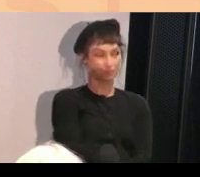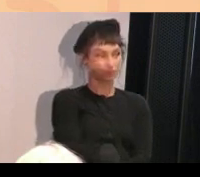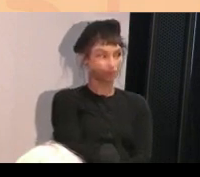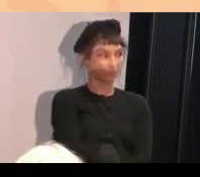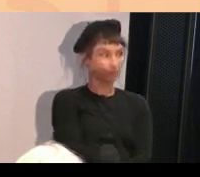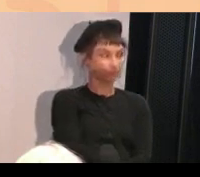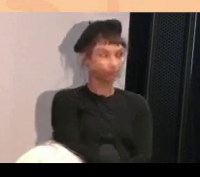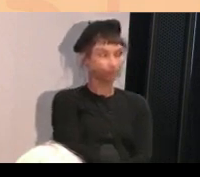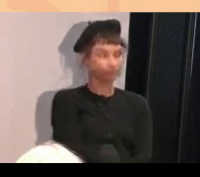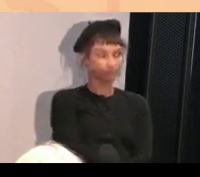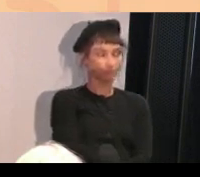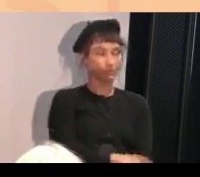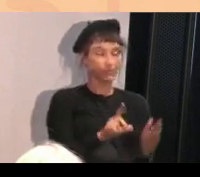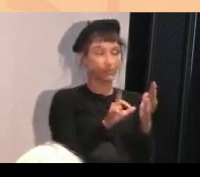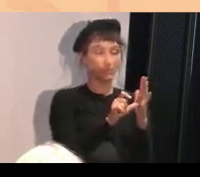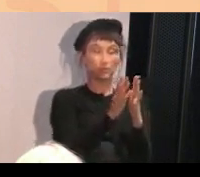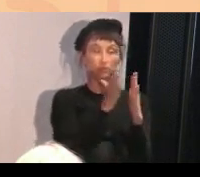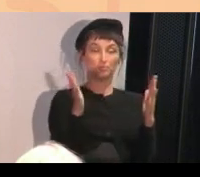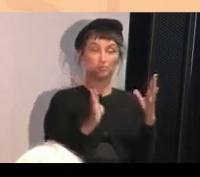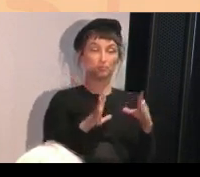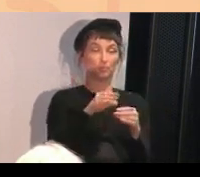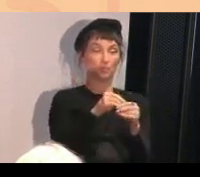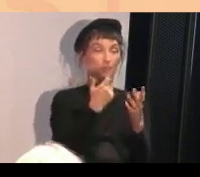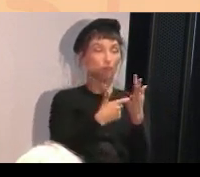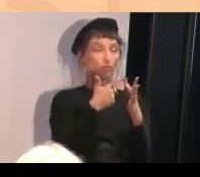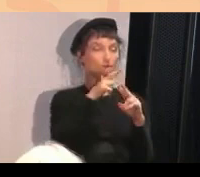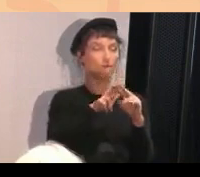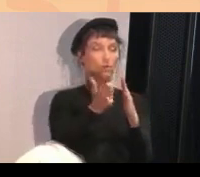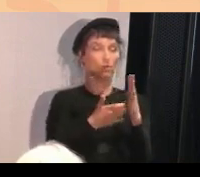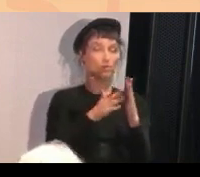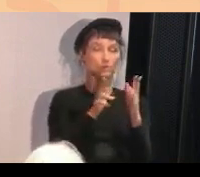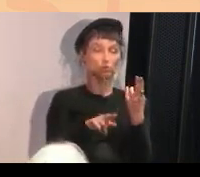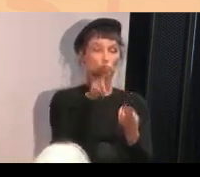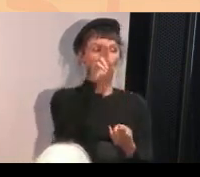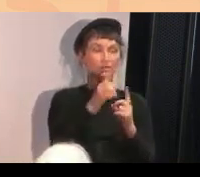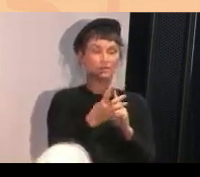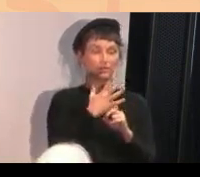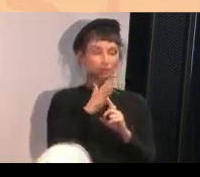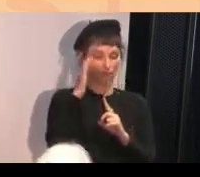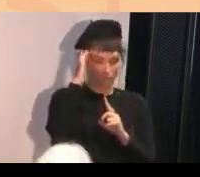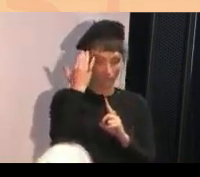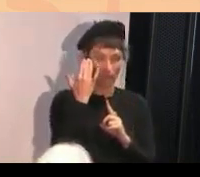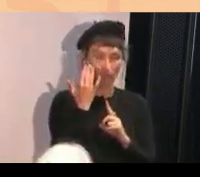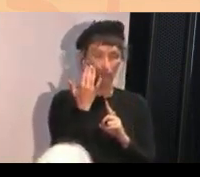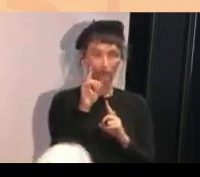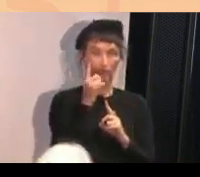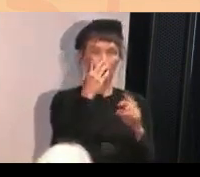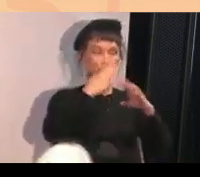the timeline also features reforms to increase self-determination in First Nations Arts